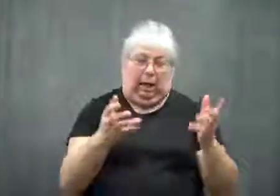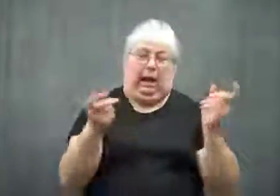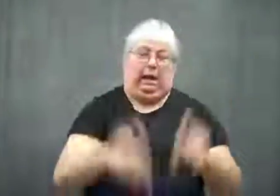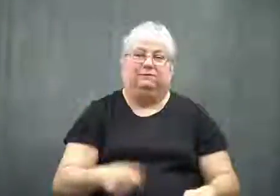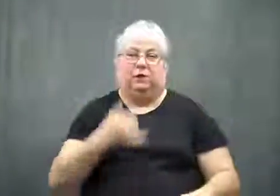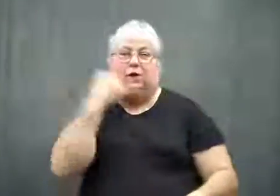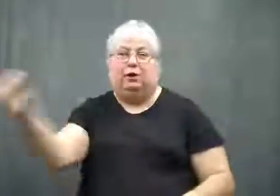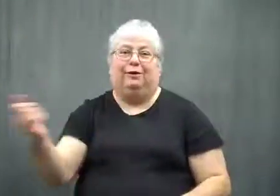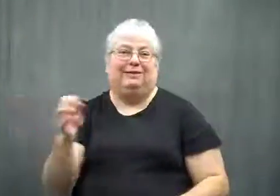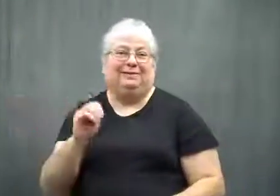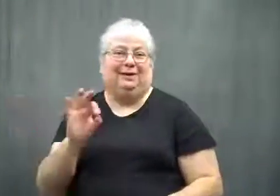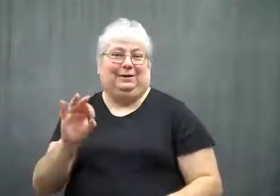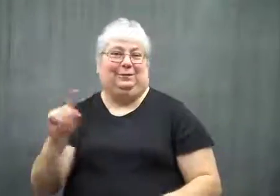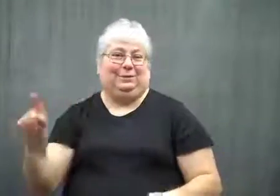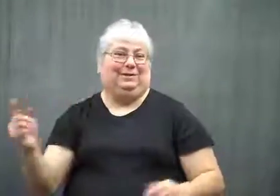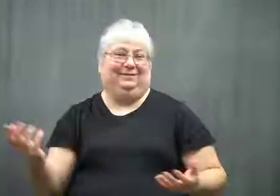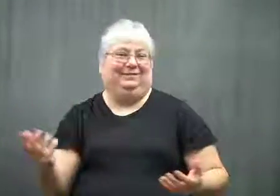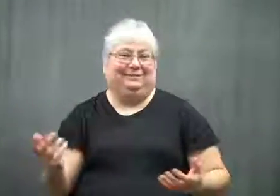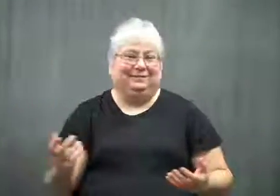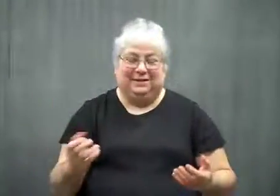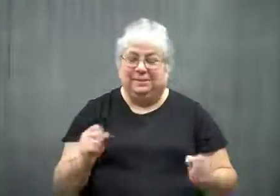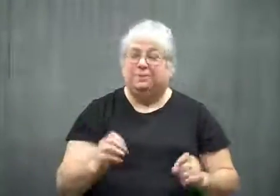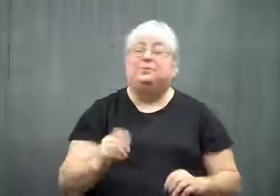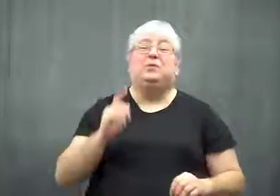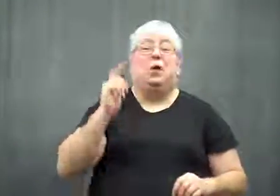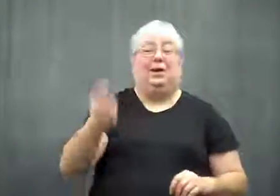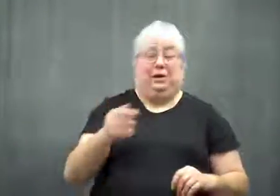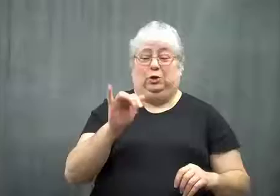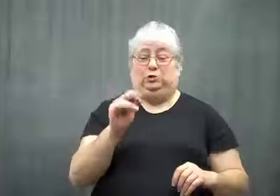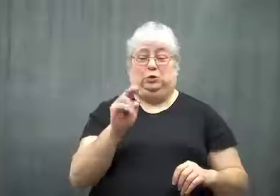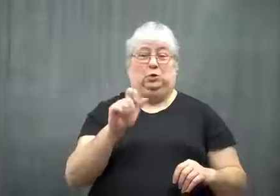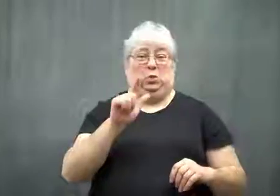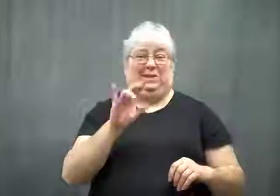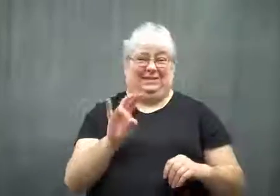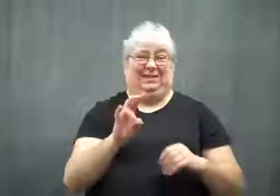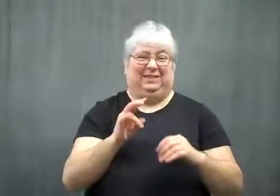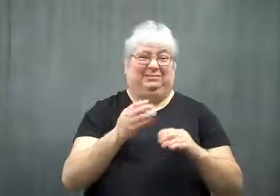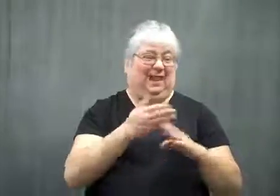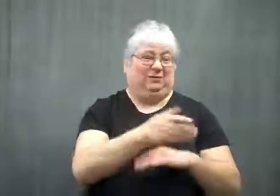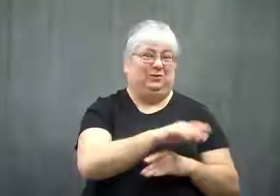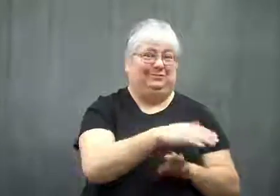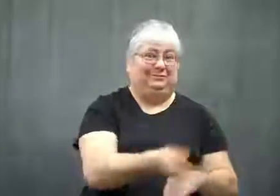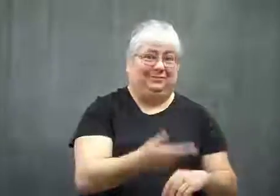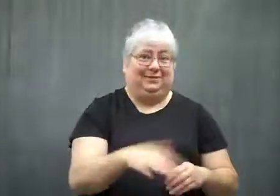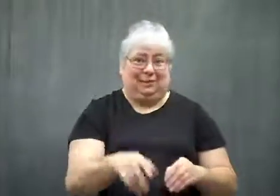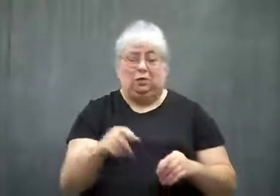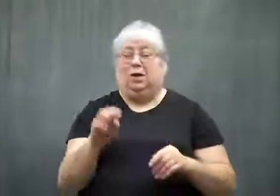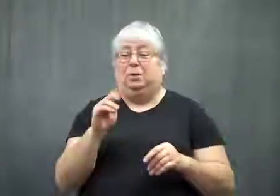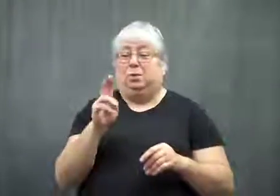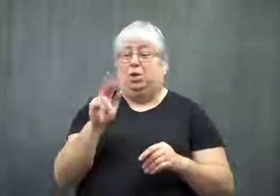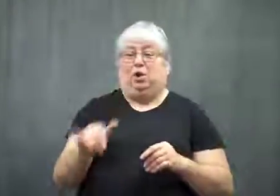Then he finally had to call 911.